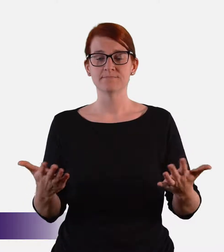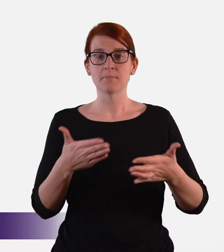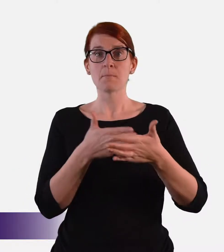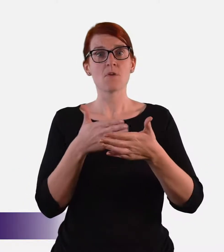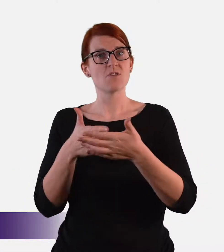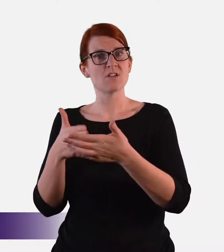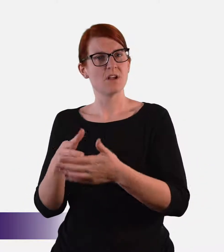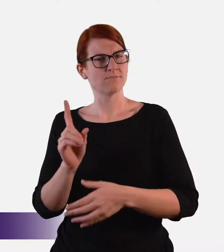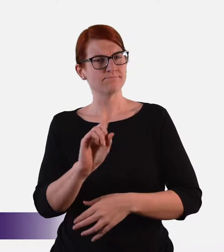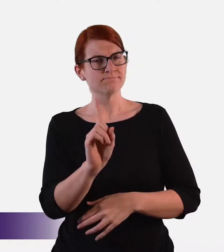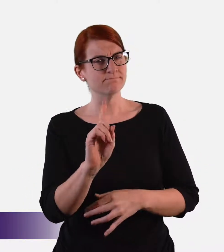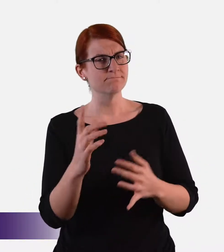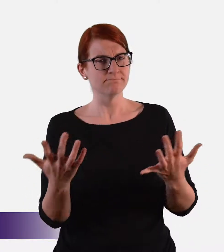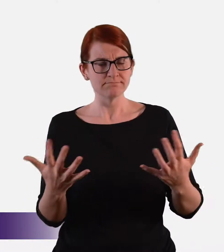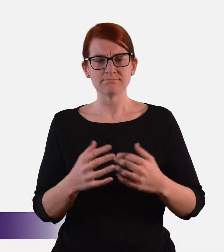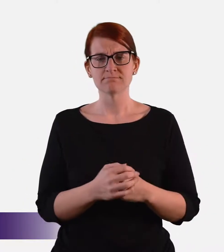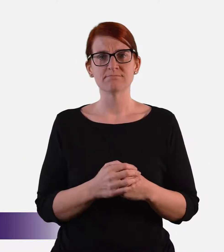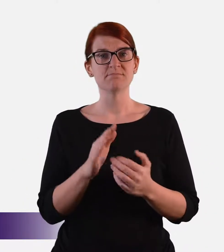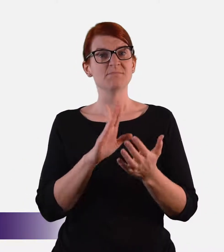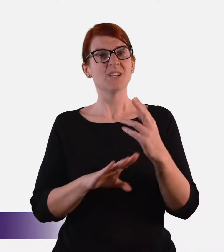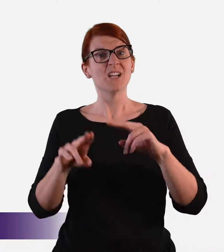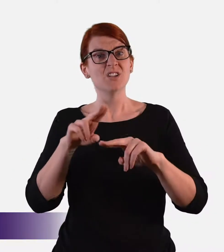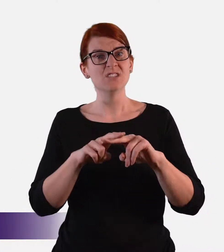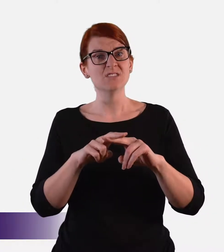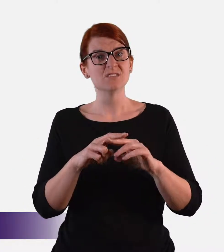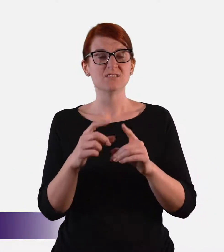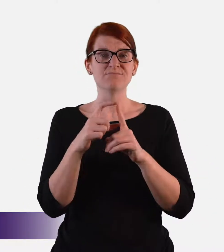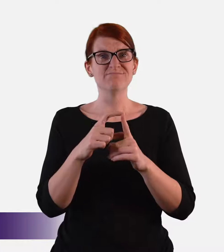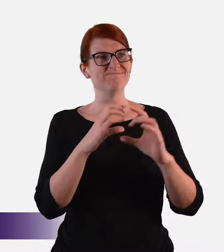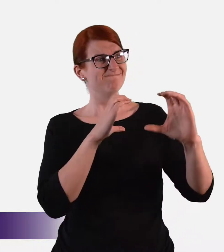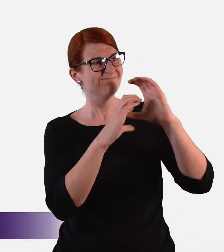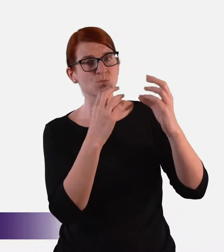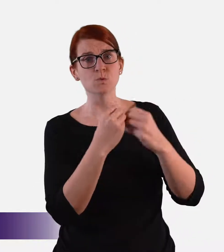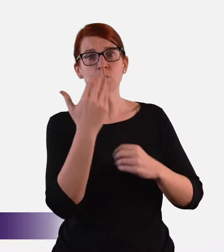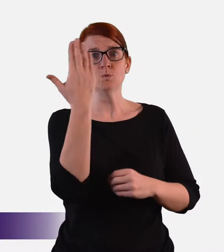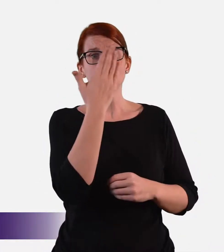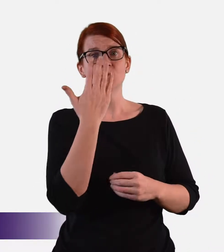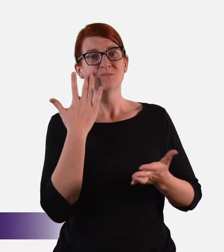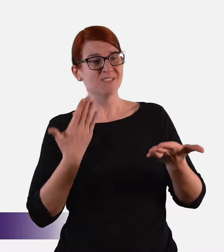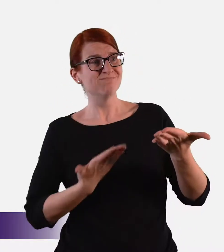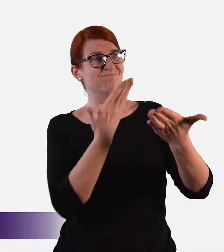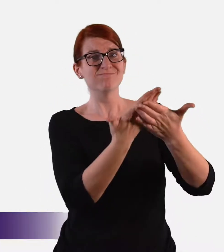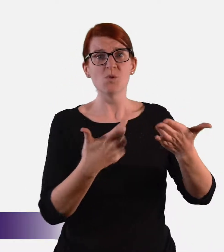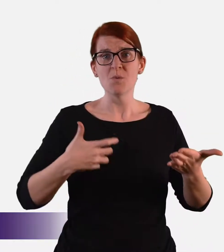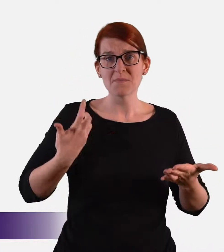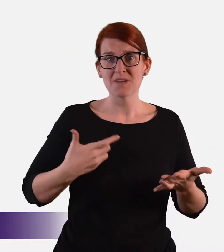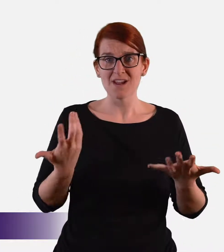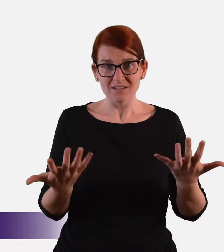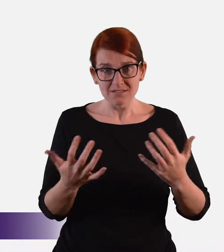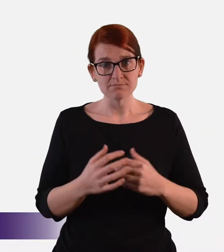These barriers range from difficulties for parents communicating with schools when complaints arise,